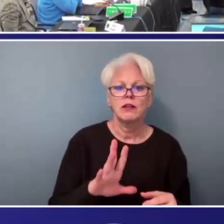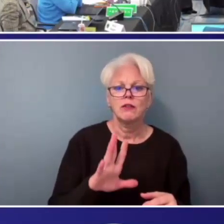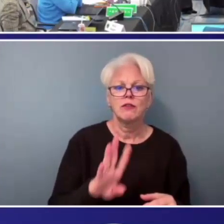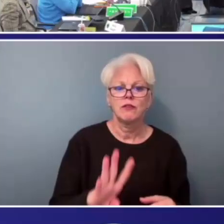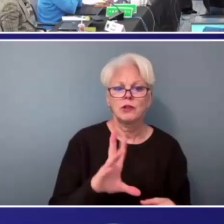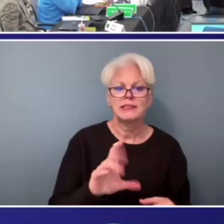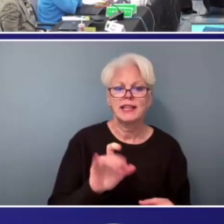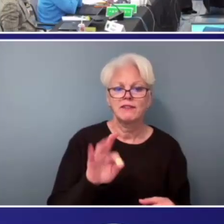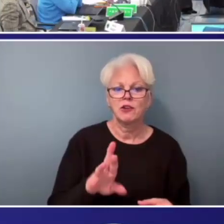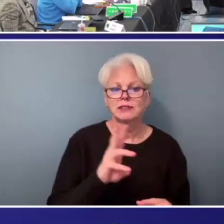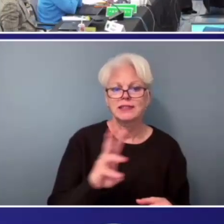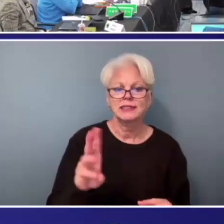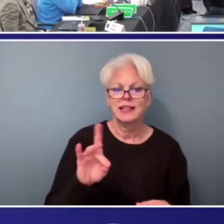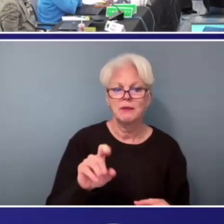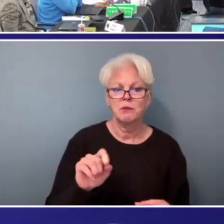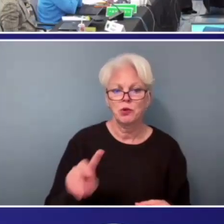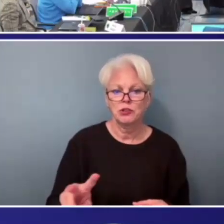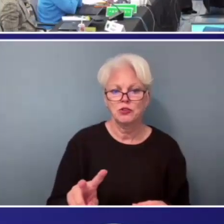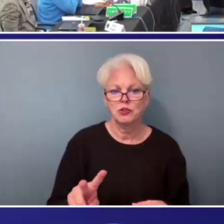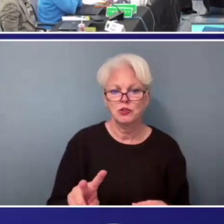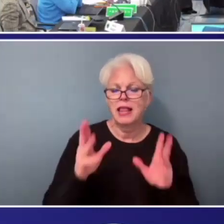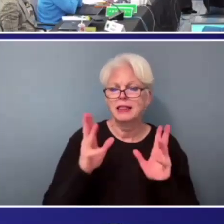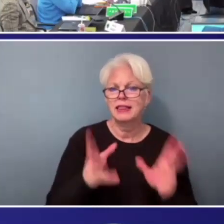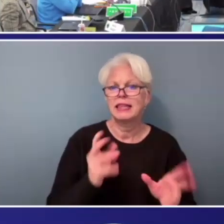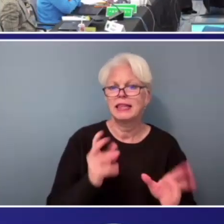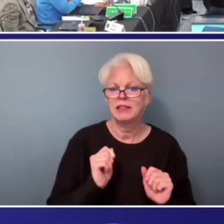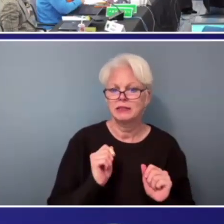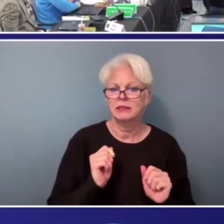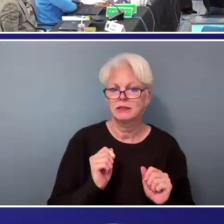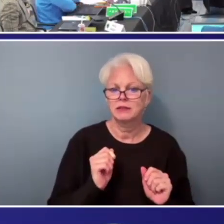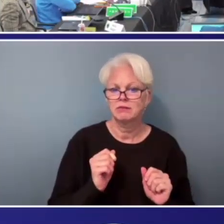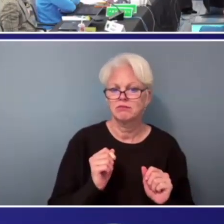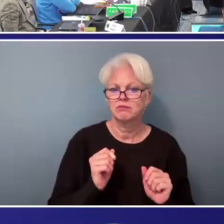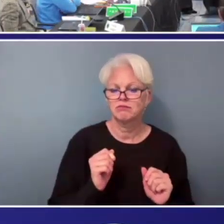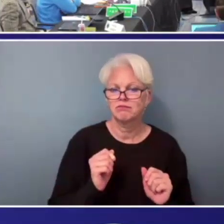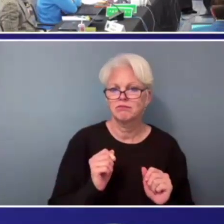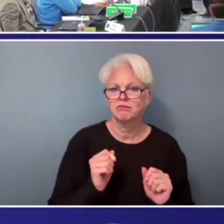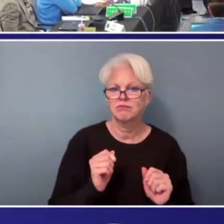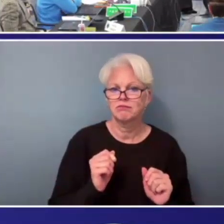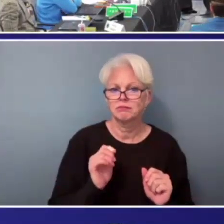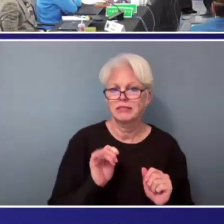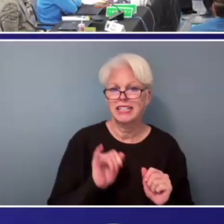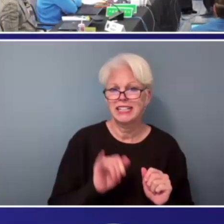that. Is that what you were saying?